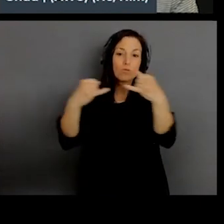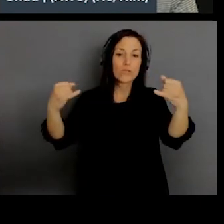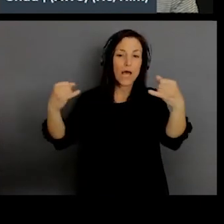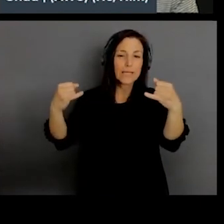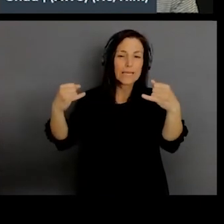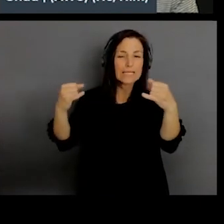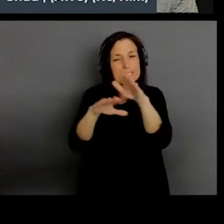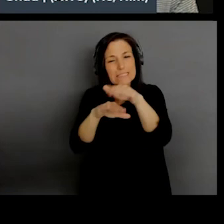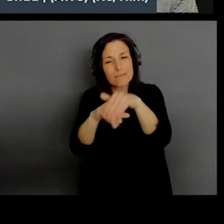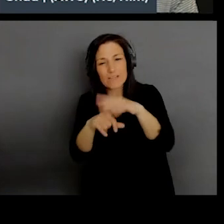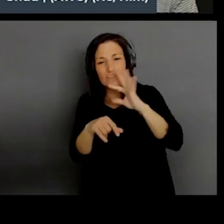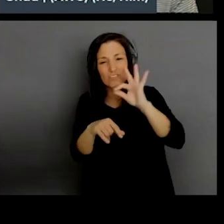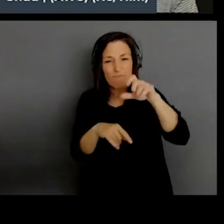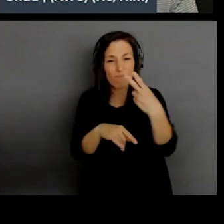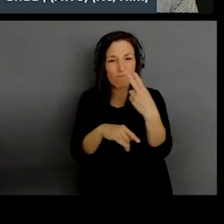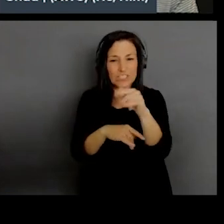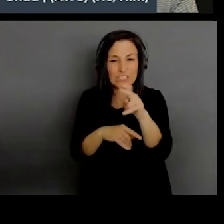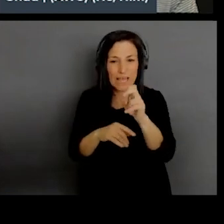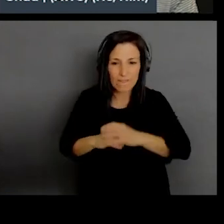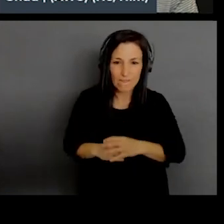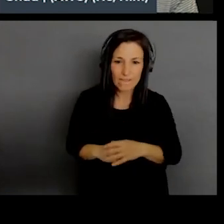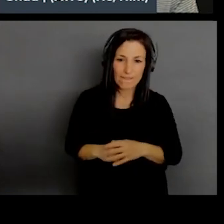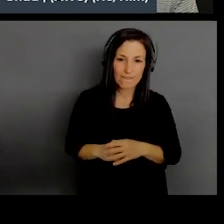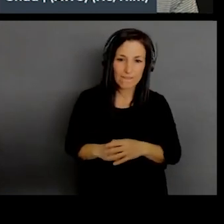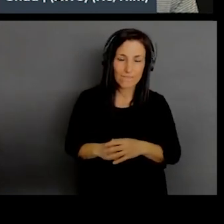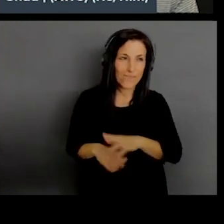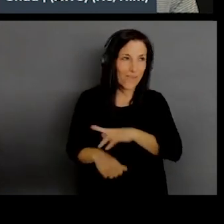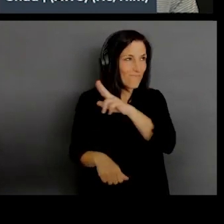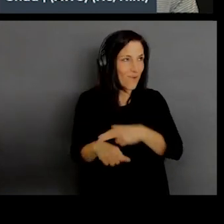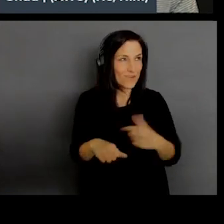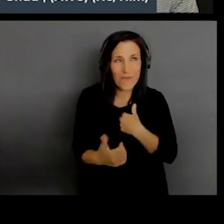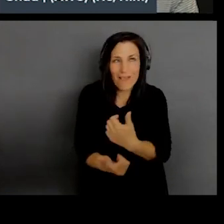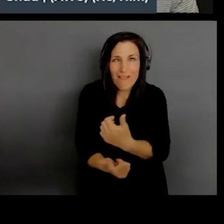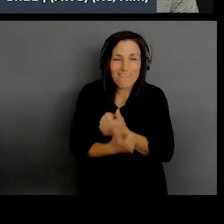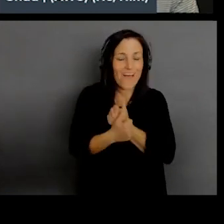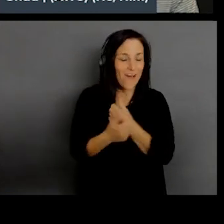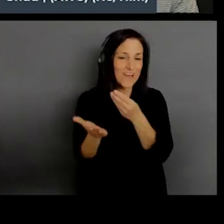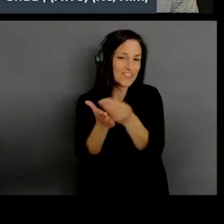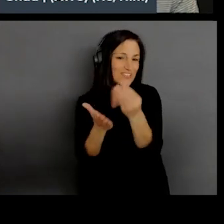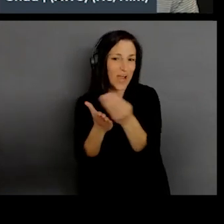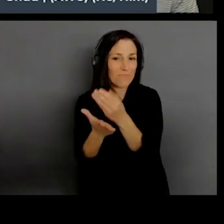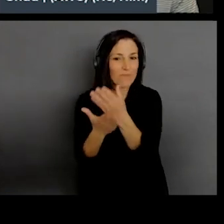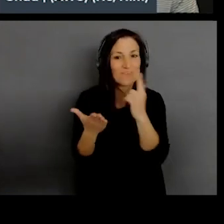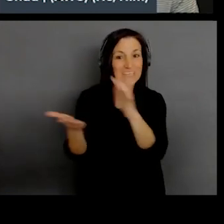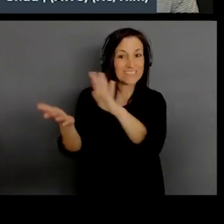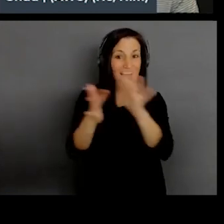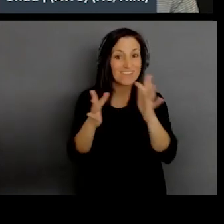So of course, we love shopping for deals online. And in this situation, what we are seeing